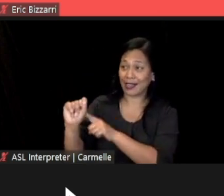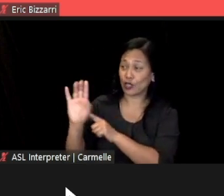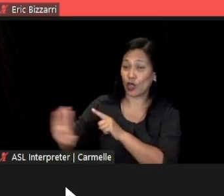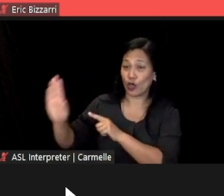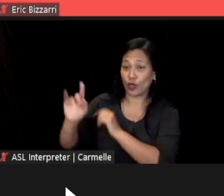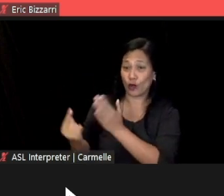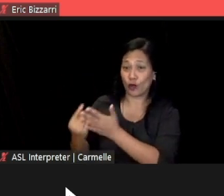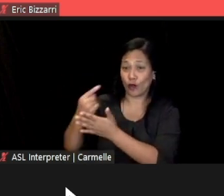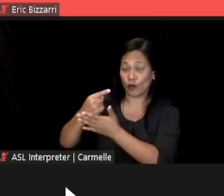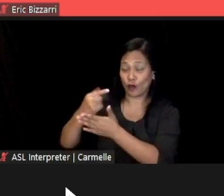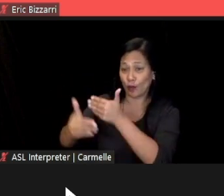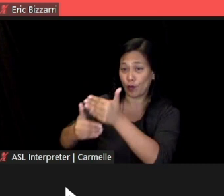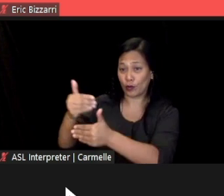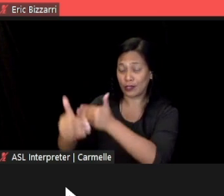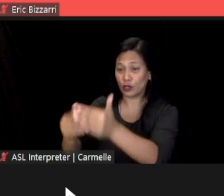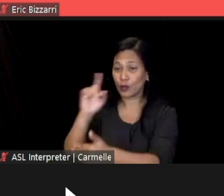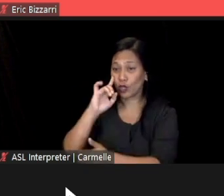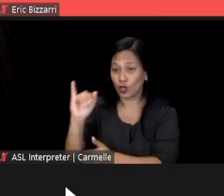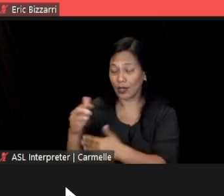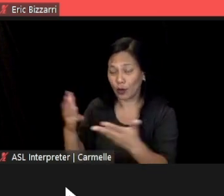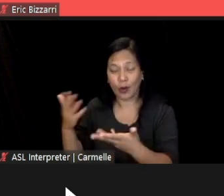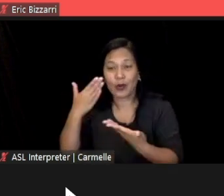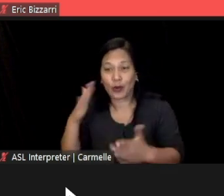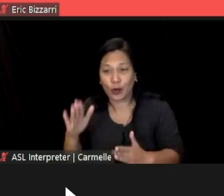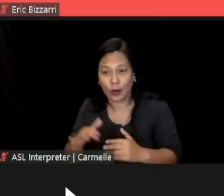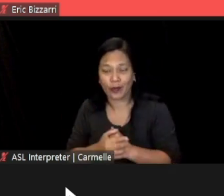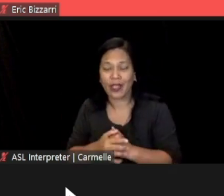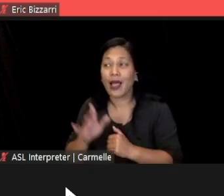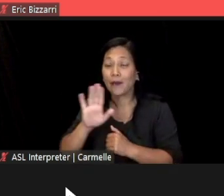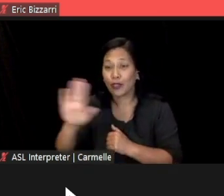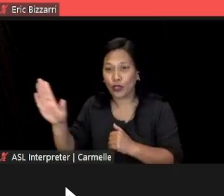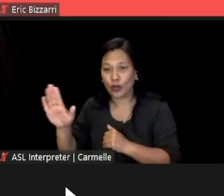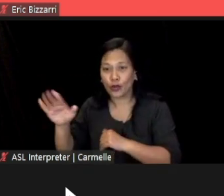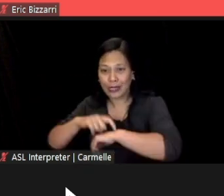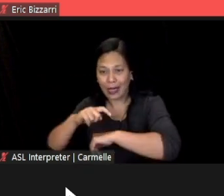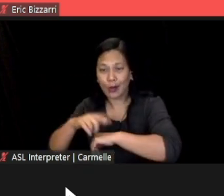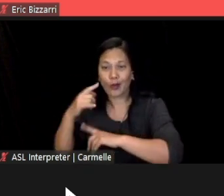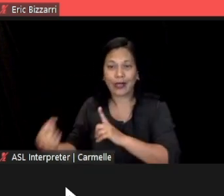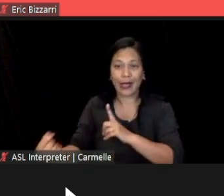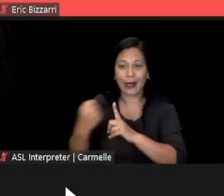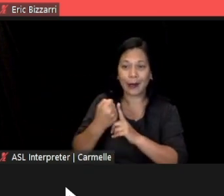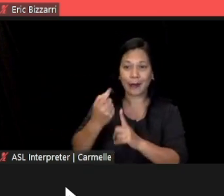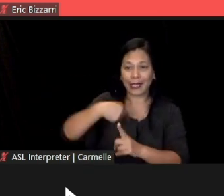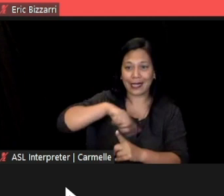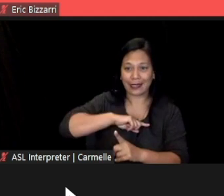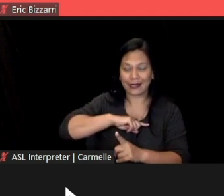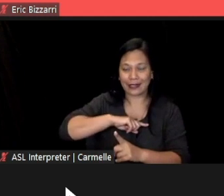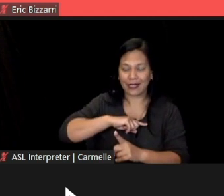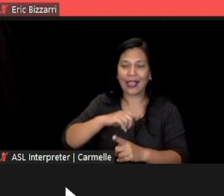And so that in turn will affect our timeline for the CMF to implement some bigger reform packages.